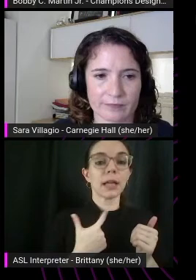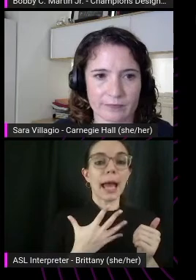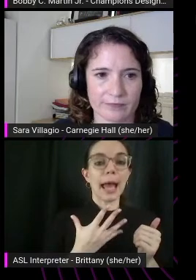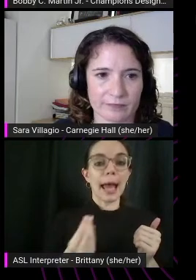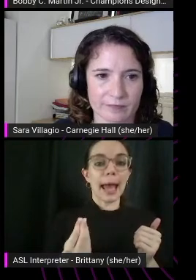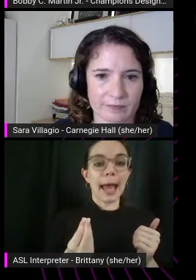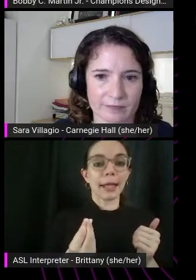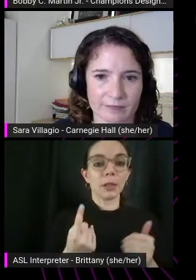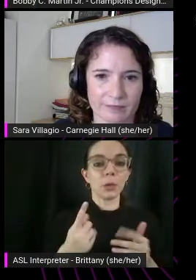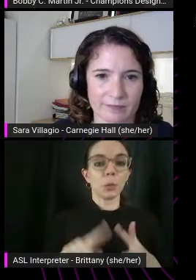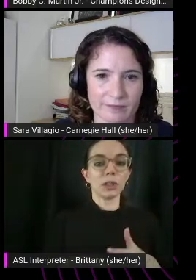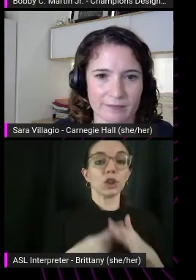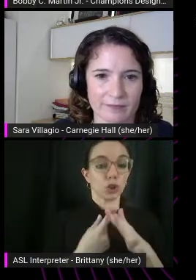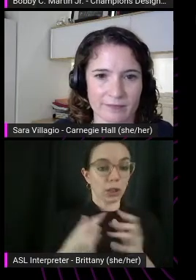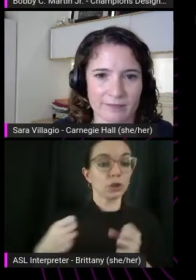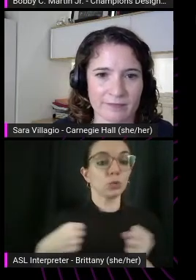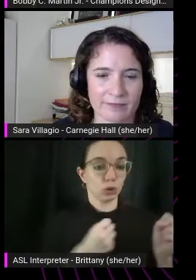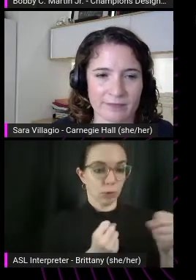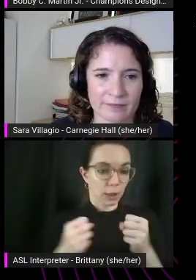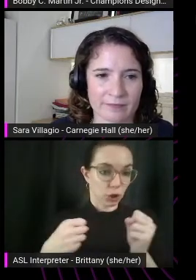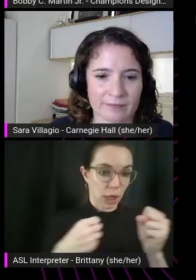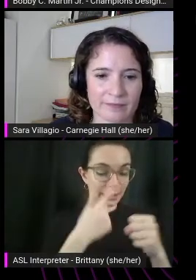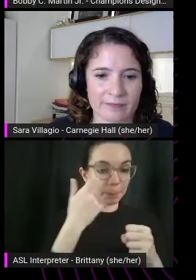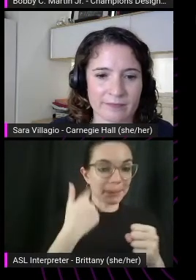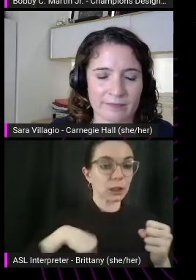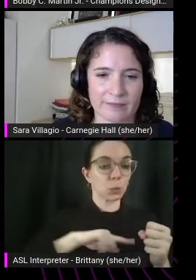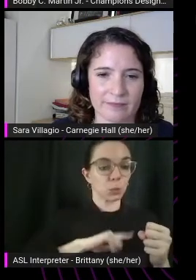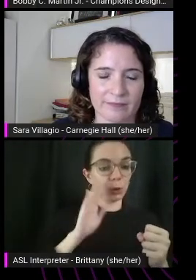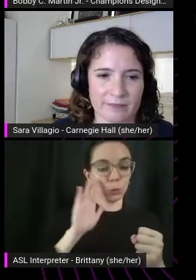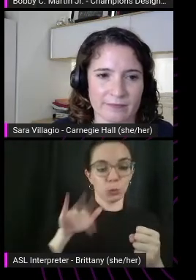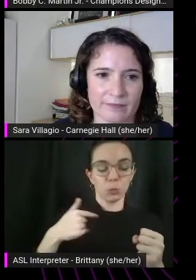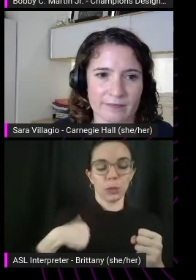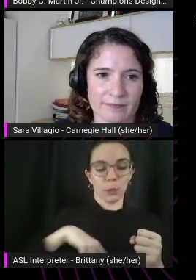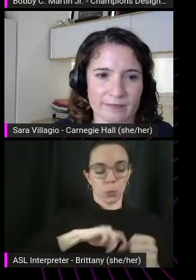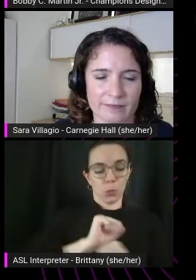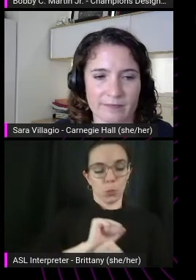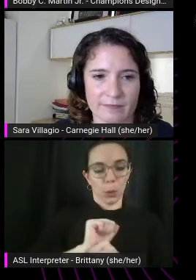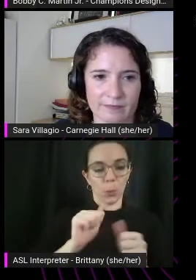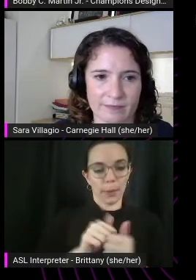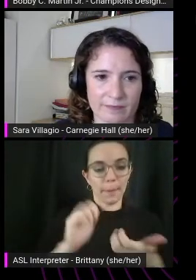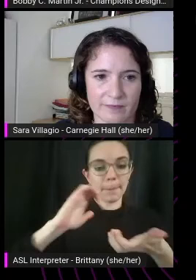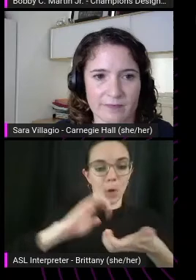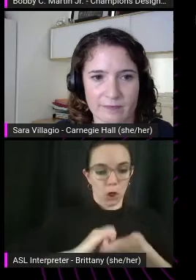We started to strategize because we knew that we were working with partners such as Carnegie Hall